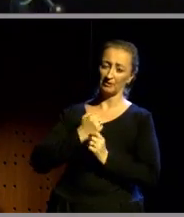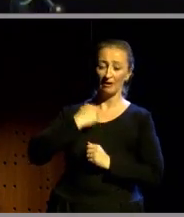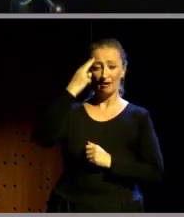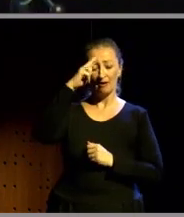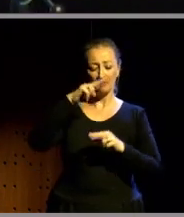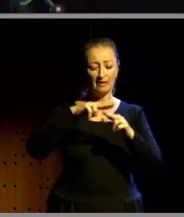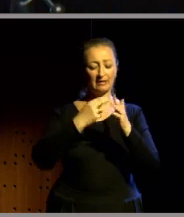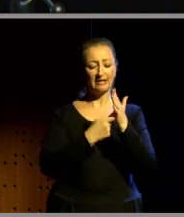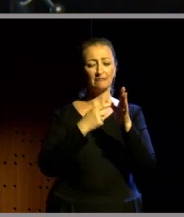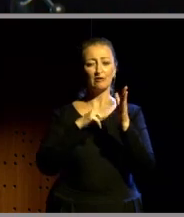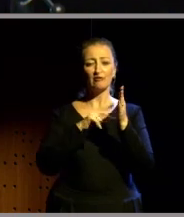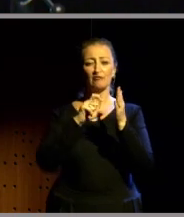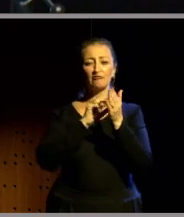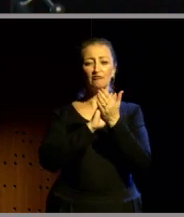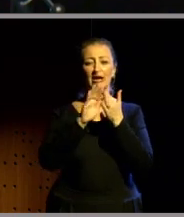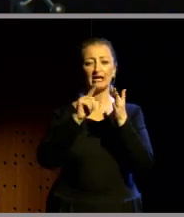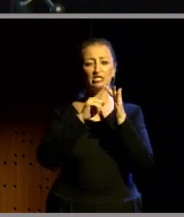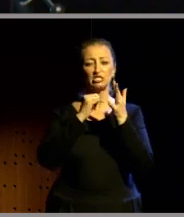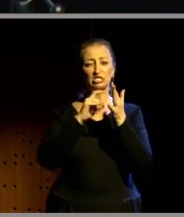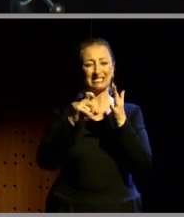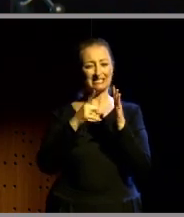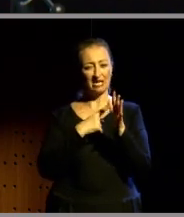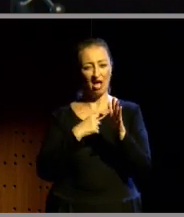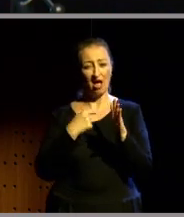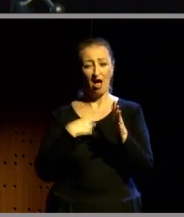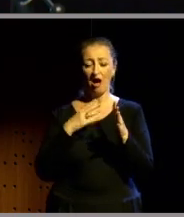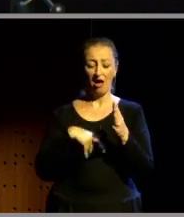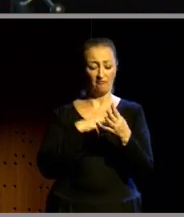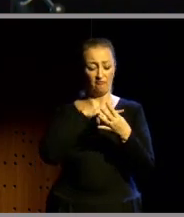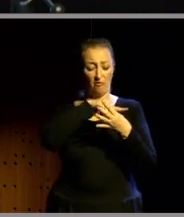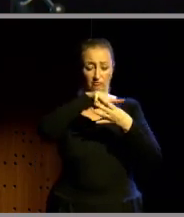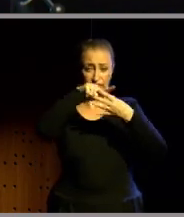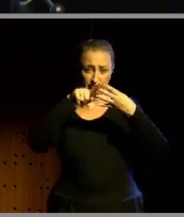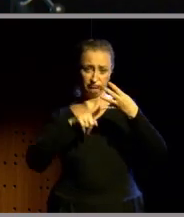I am a Yanyuwa, Larrakia, Bardi and Wardaman woman